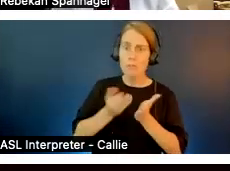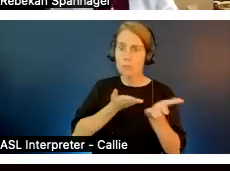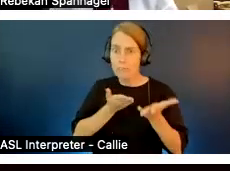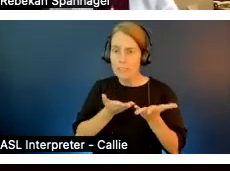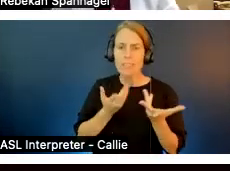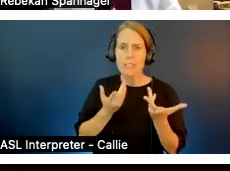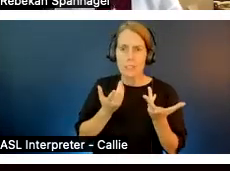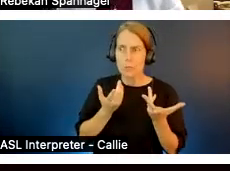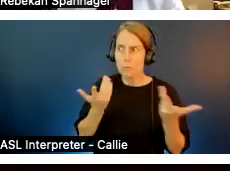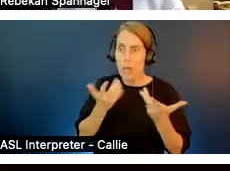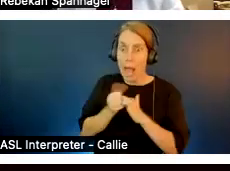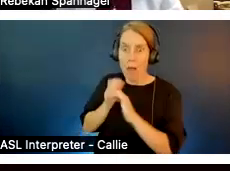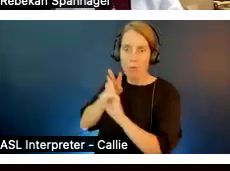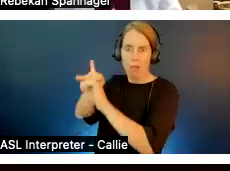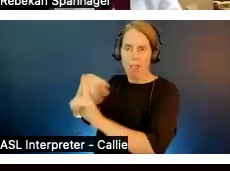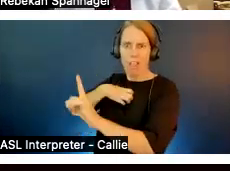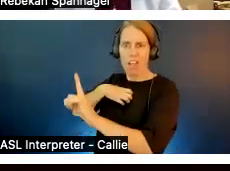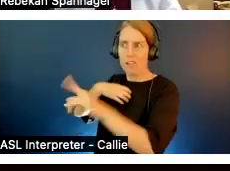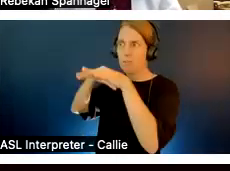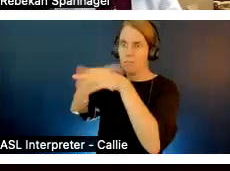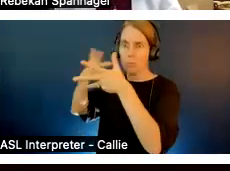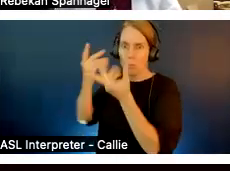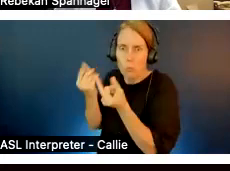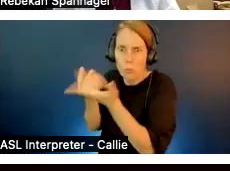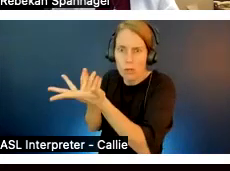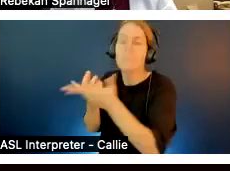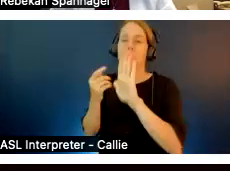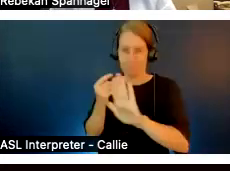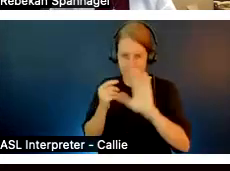right so in the notice that you receive it should provide